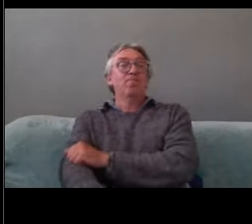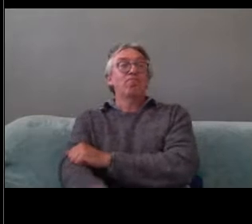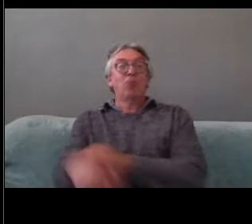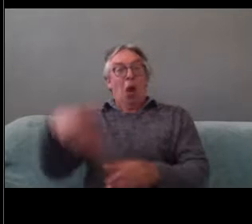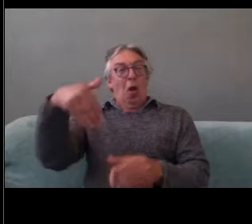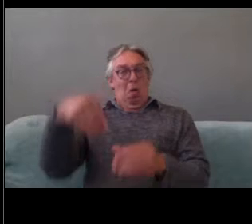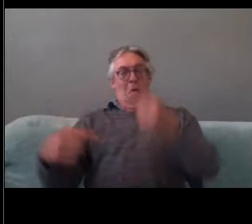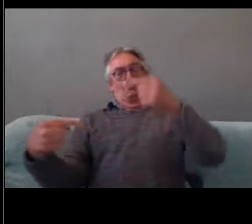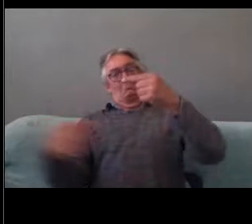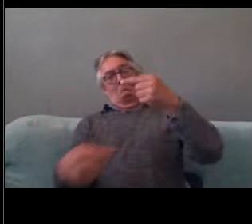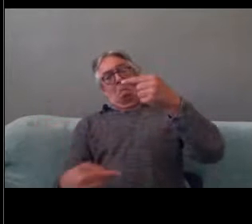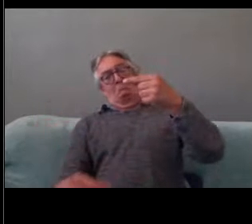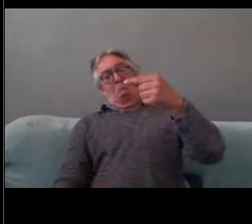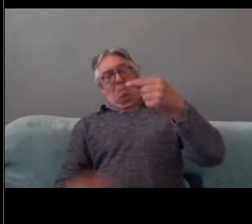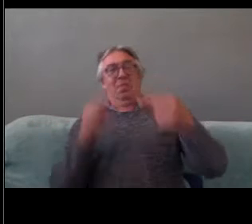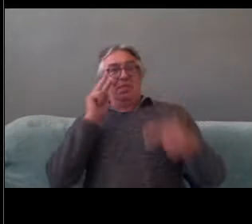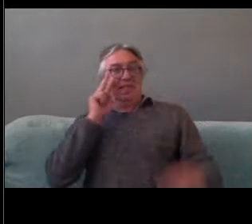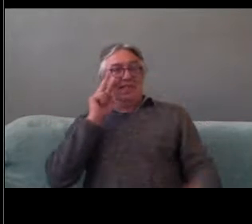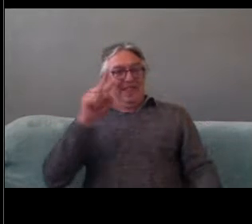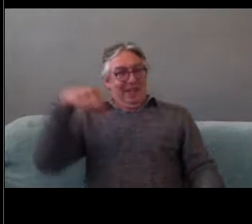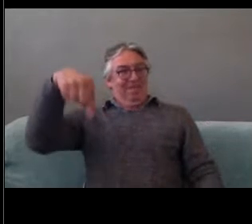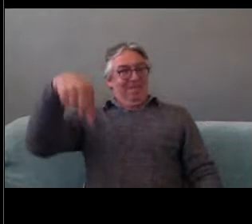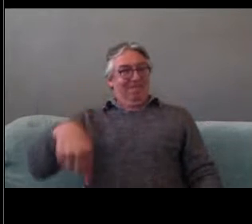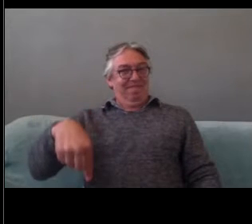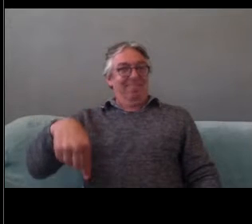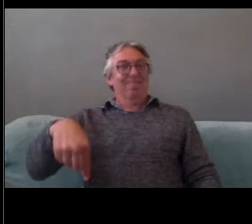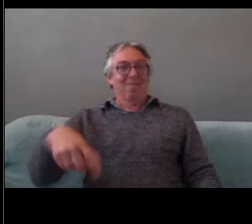What is important is at the beginning of the crisis